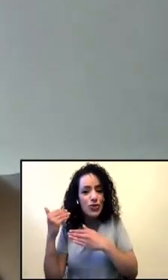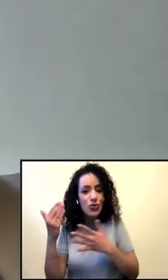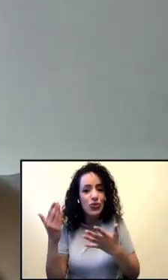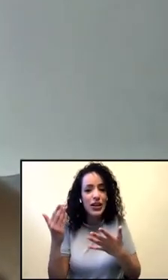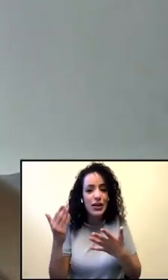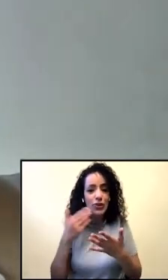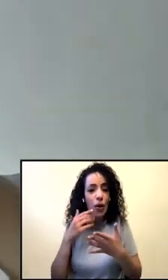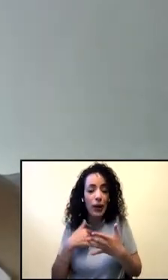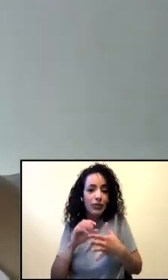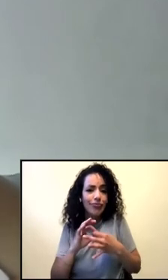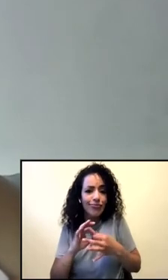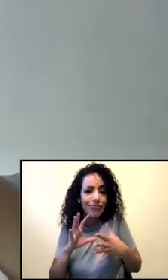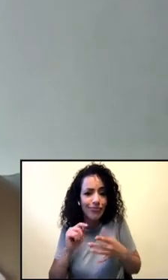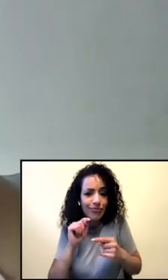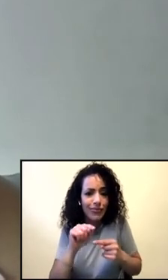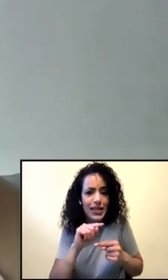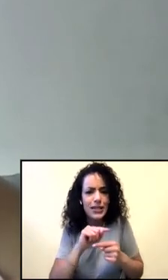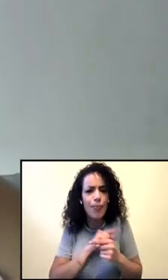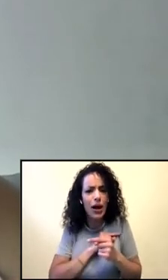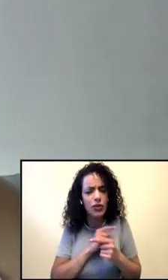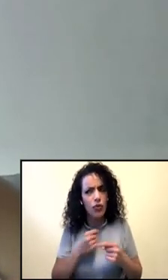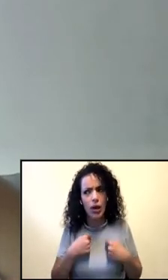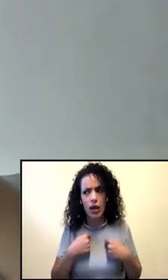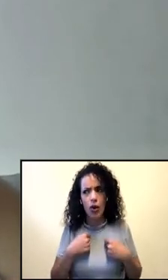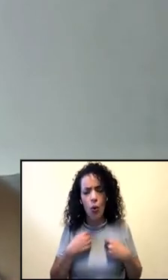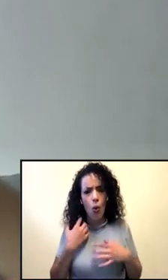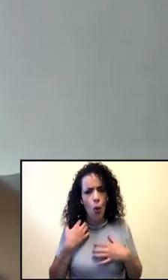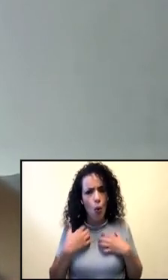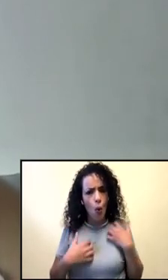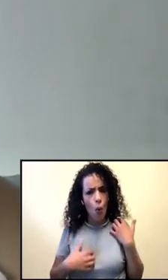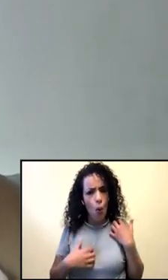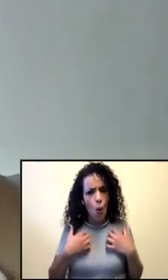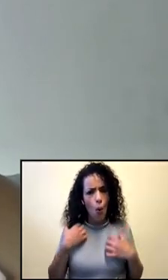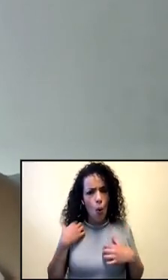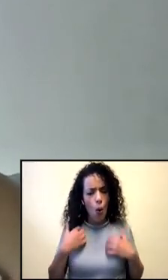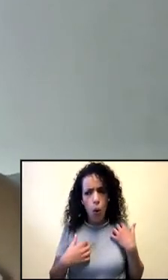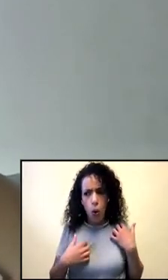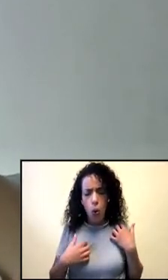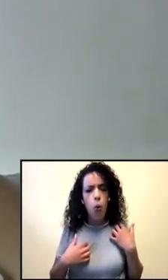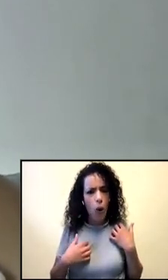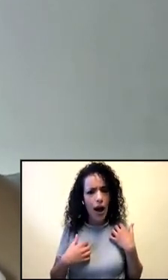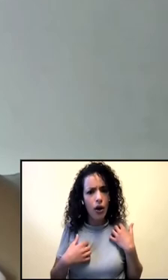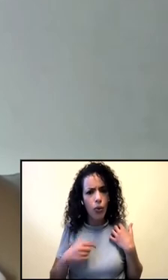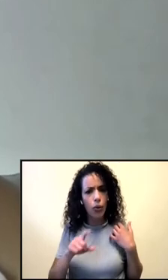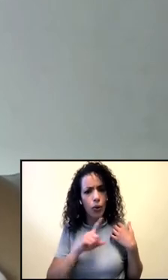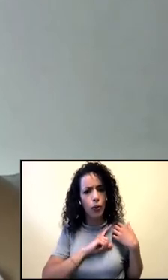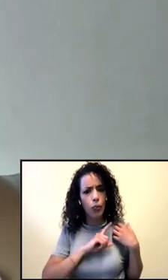anyway, but I just find it absolutely fascinating. Because when I was looking at you know